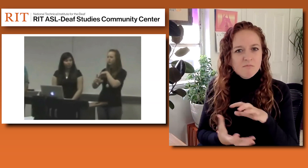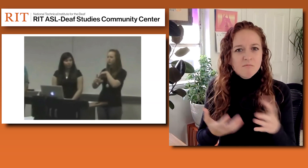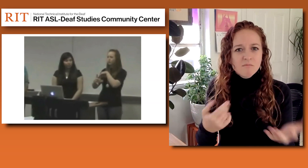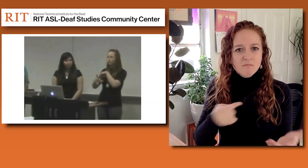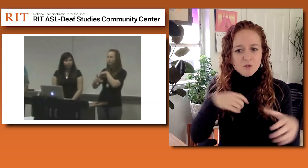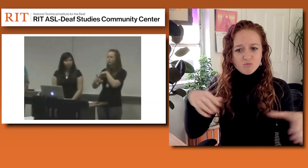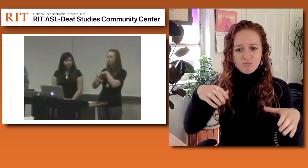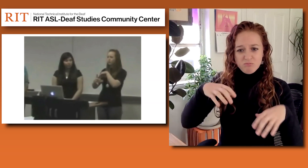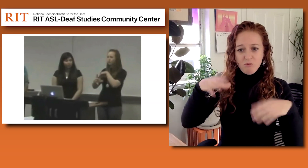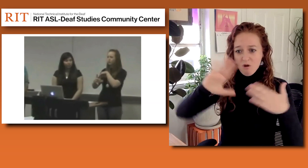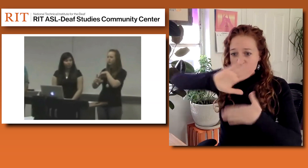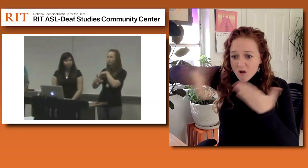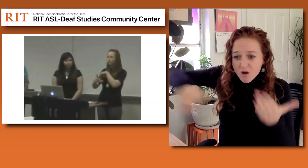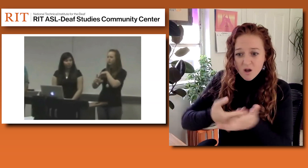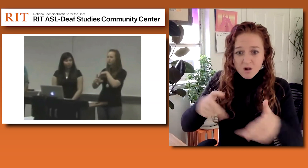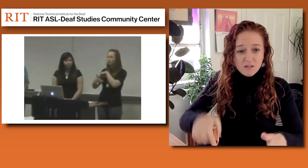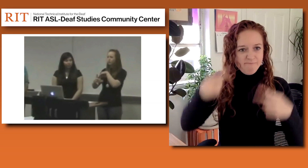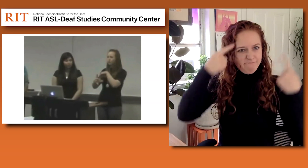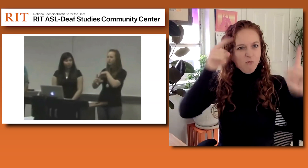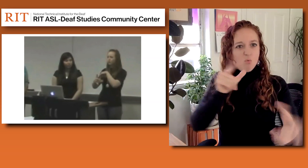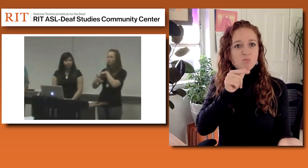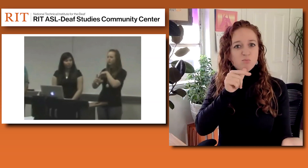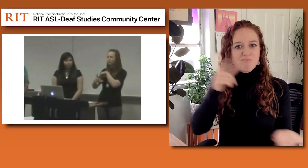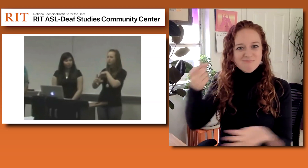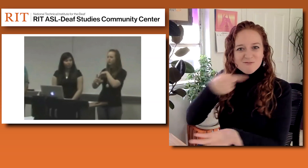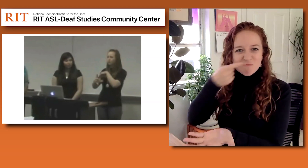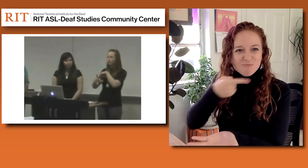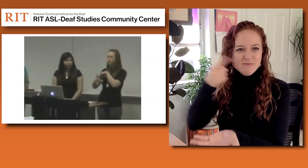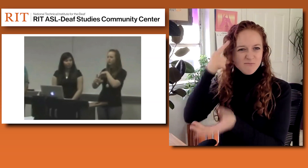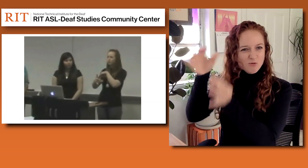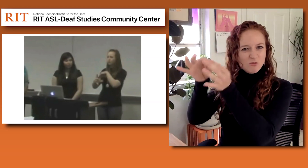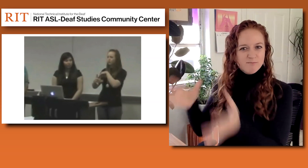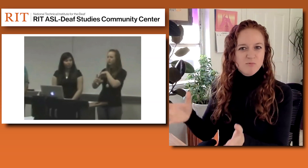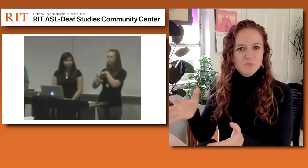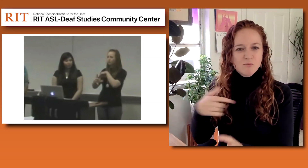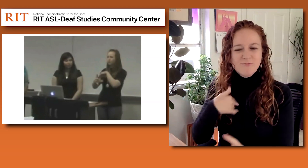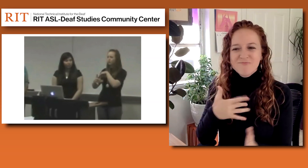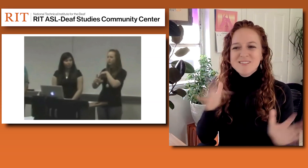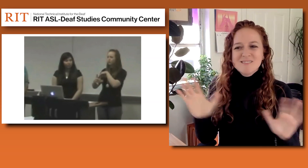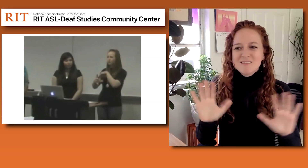and I felt really horrible about that. I was forsaking everything that I had grown up with